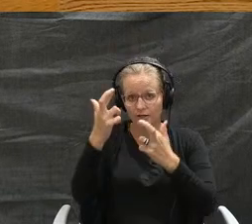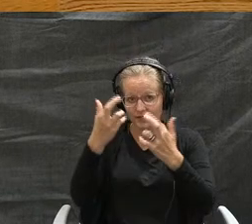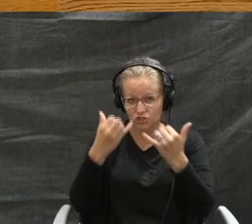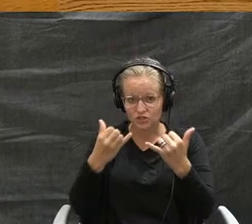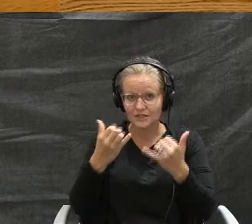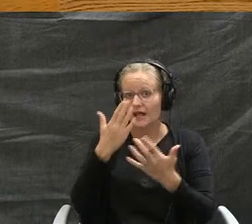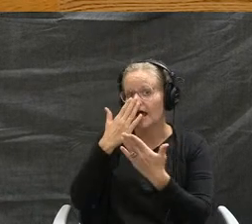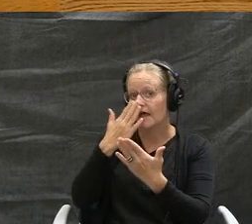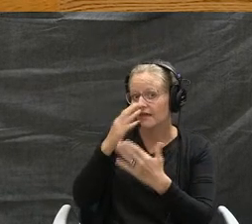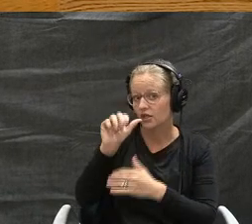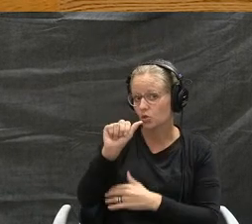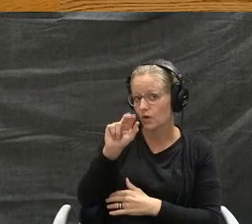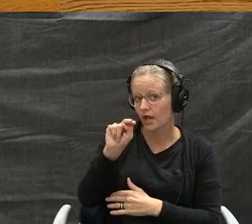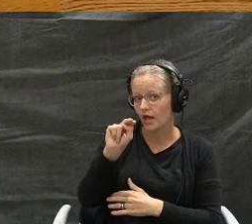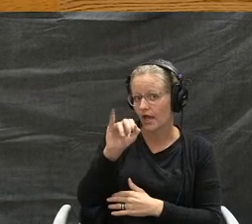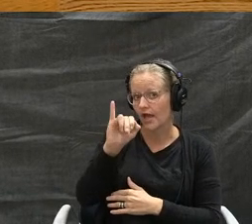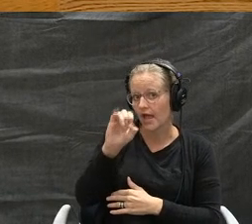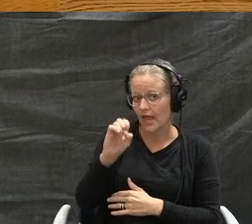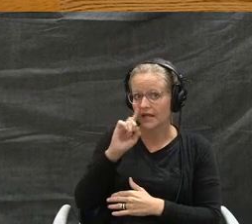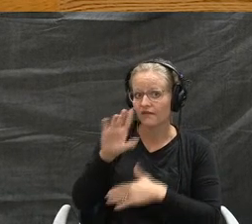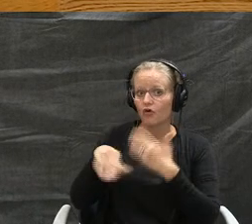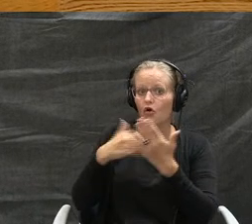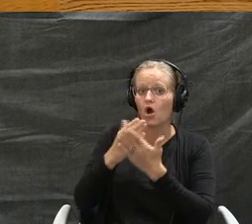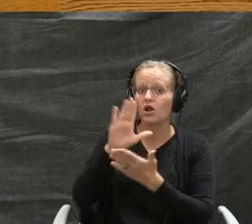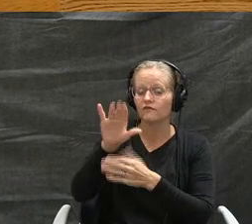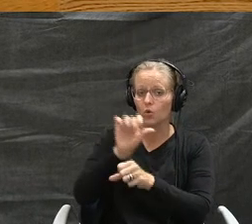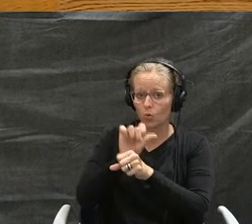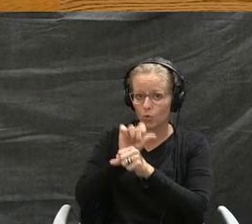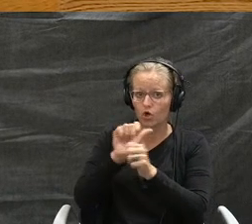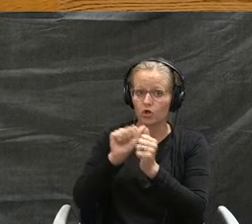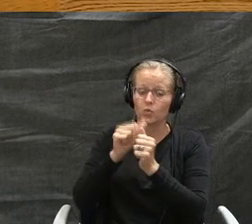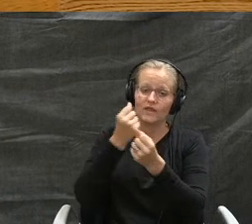our safety guidelines. It really is the parents in the staff